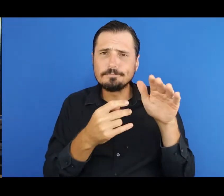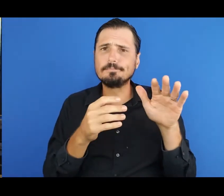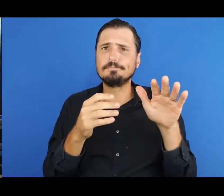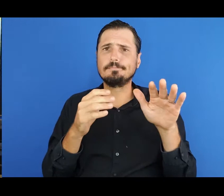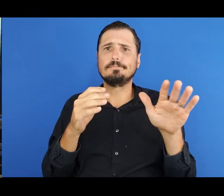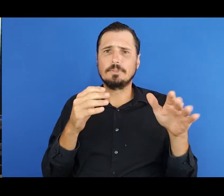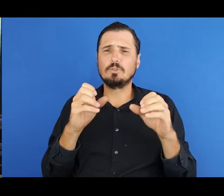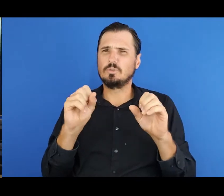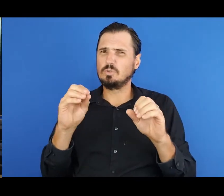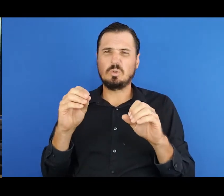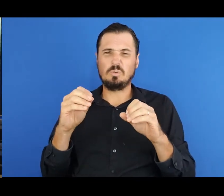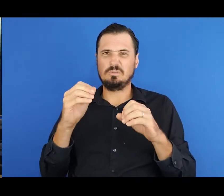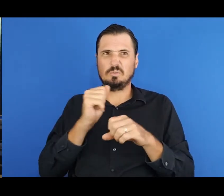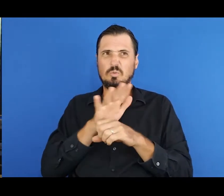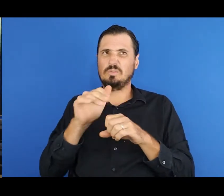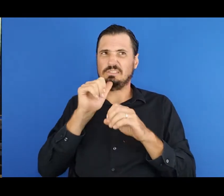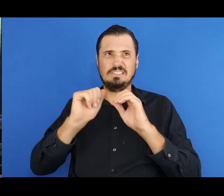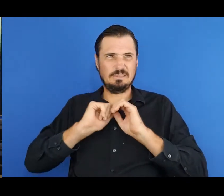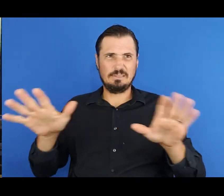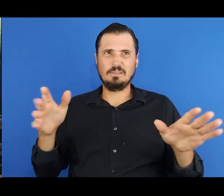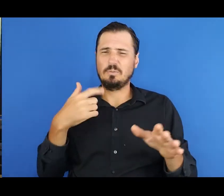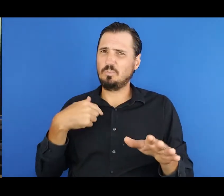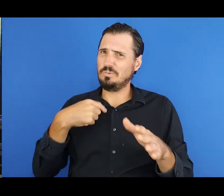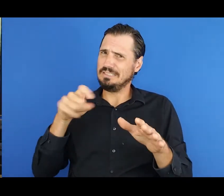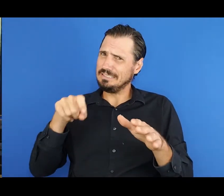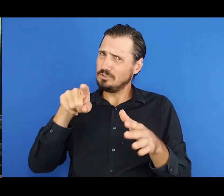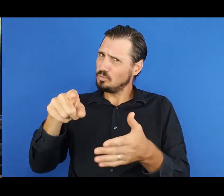We need your help to keep this under control